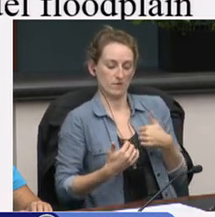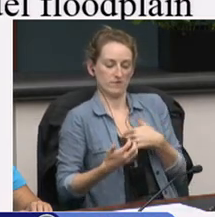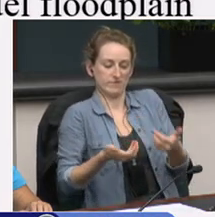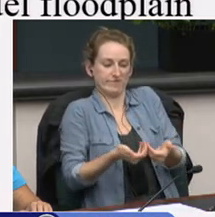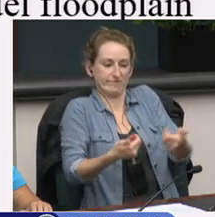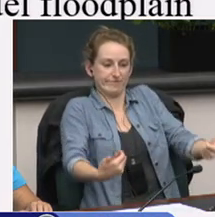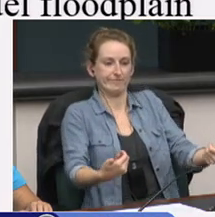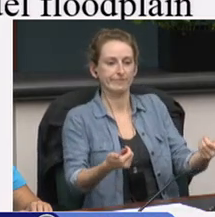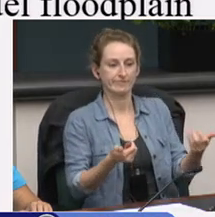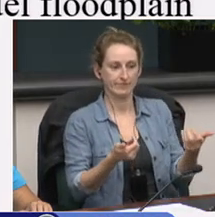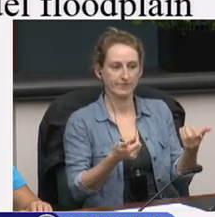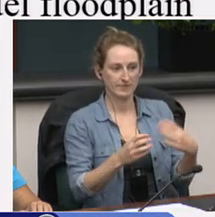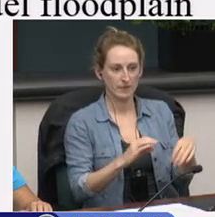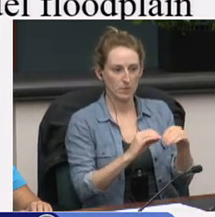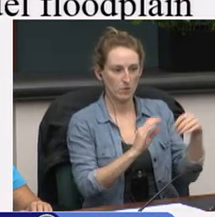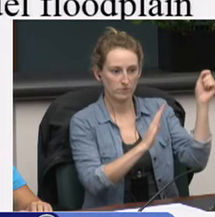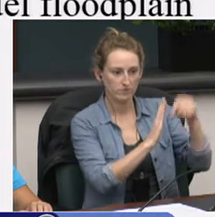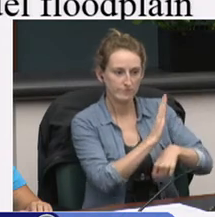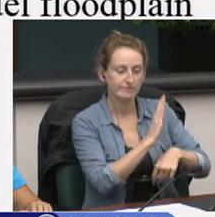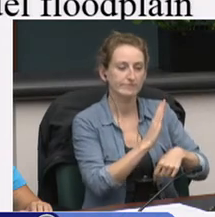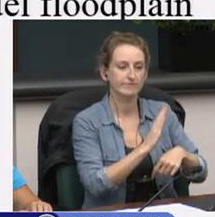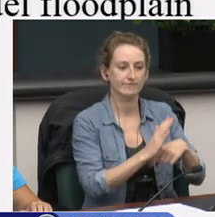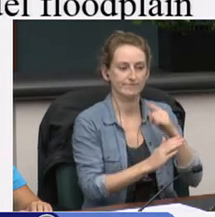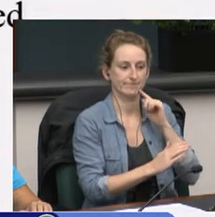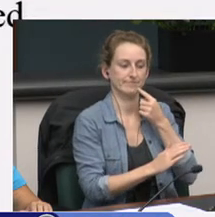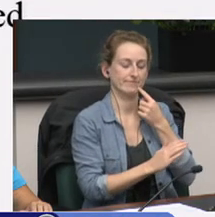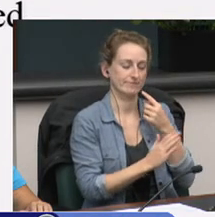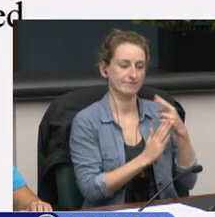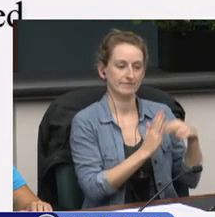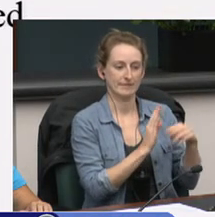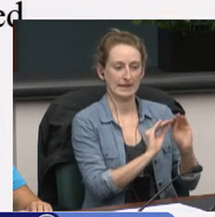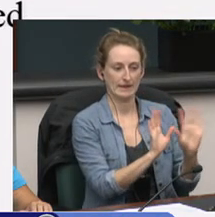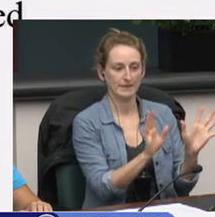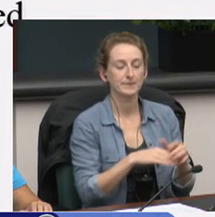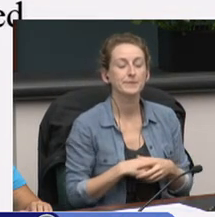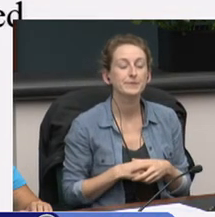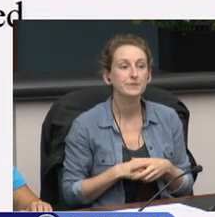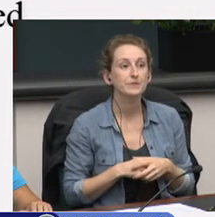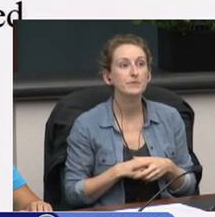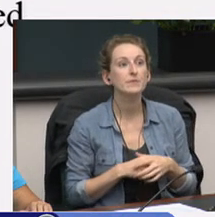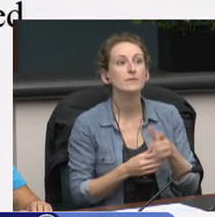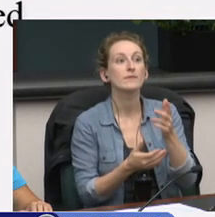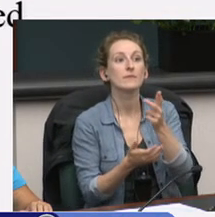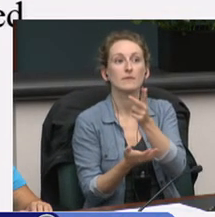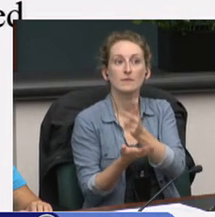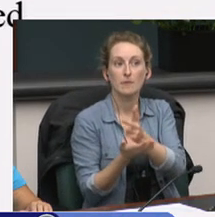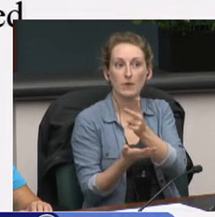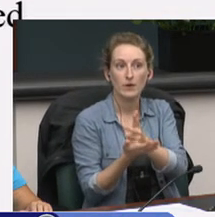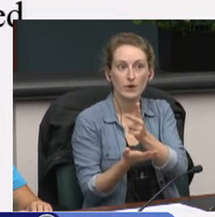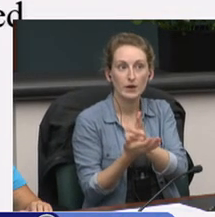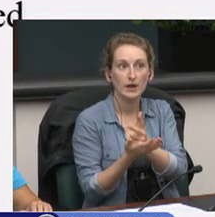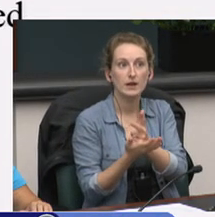clarify some of that language there parking and loading you know again one